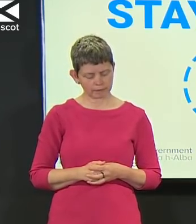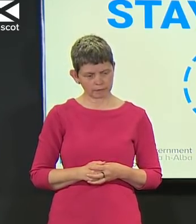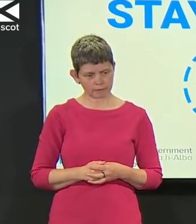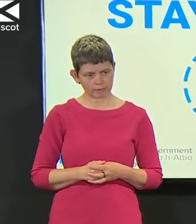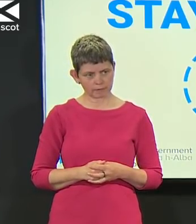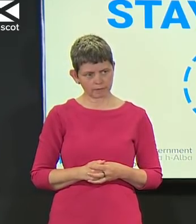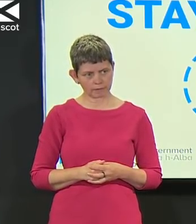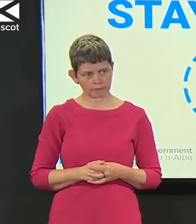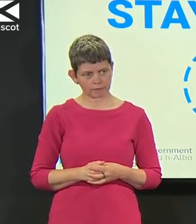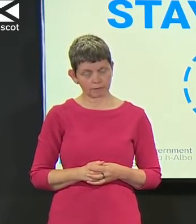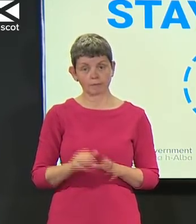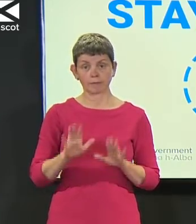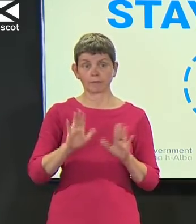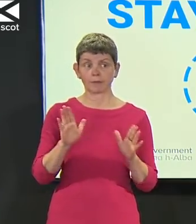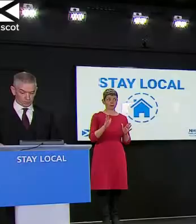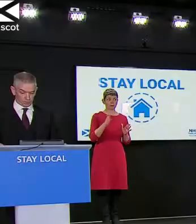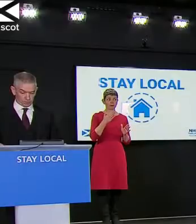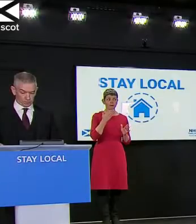hello sorry thanks first minister can you can you hear me